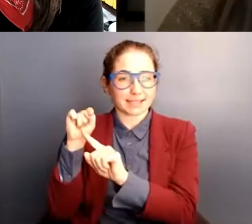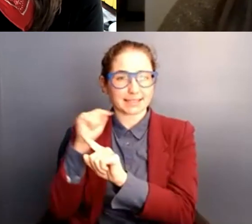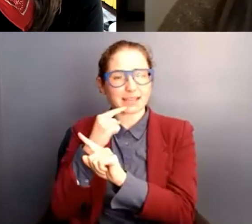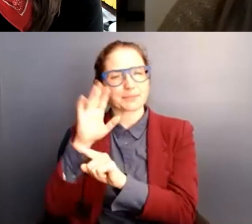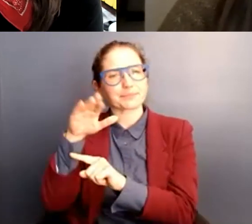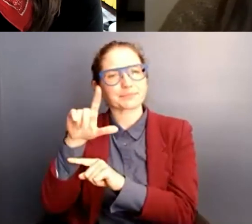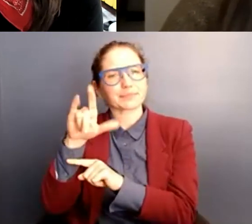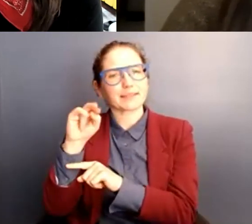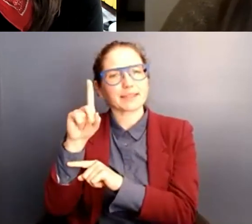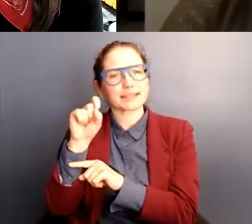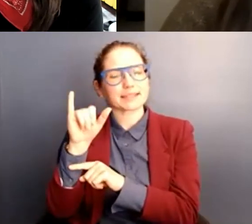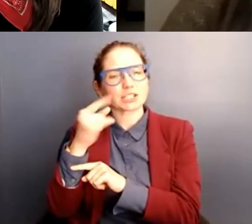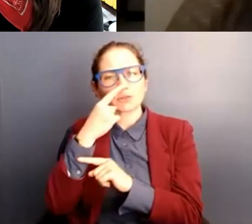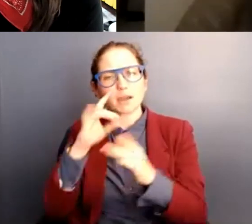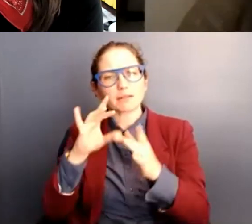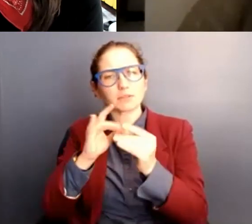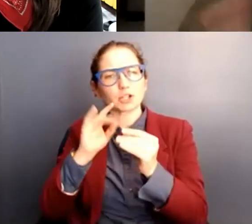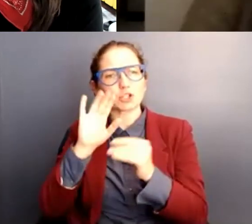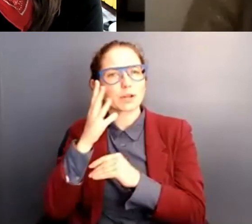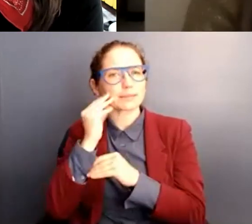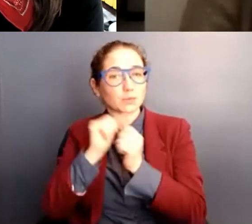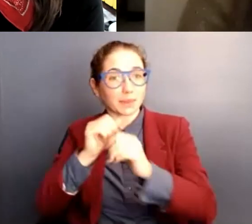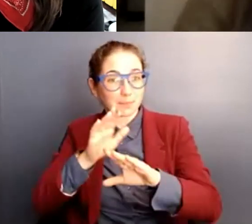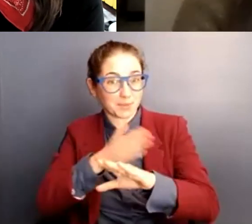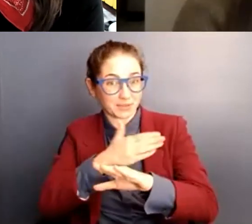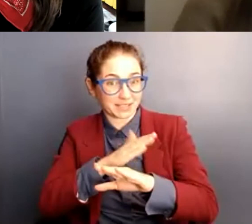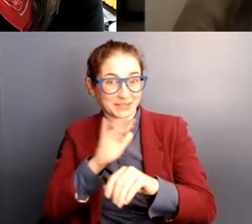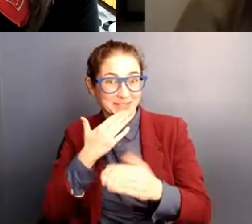on your experience with music -- this is a good one for you -- and